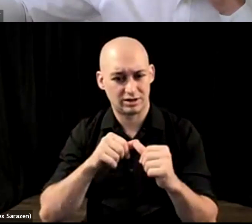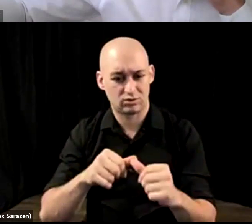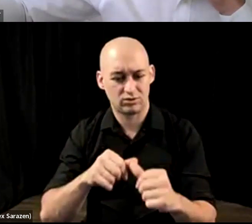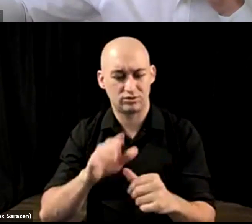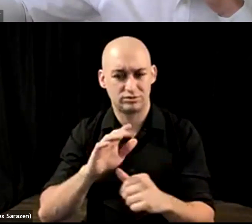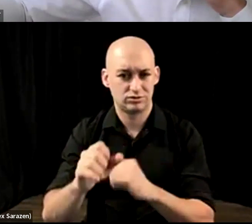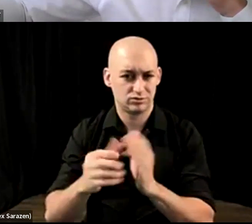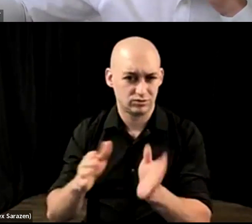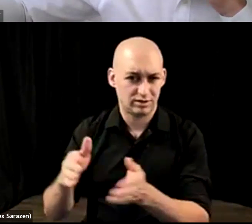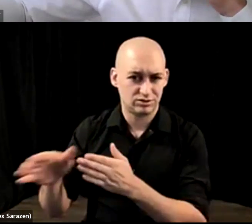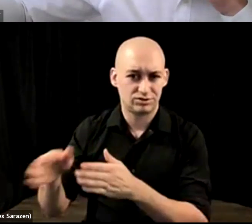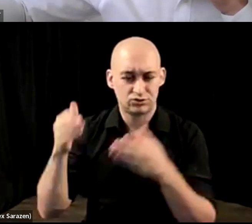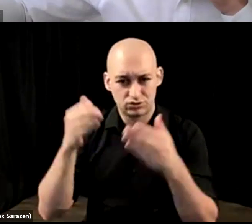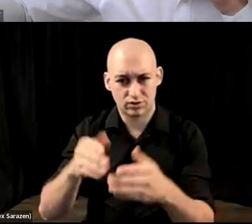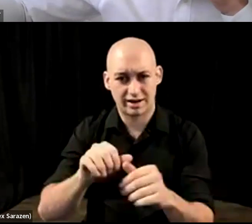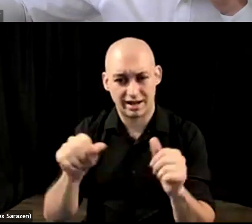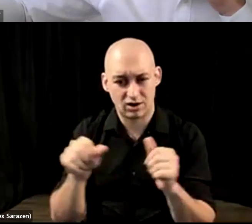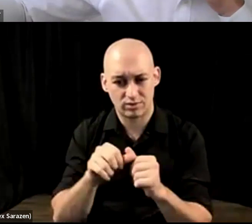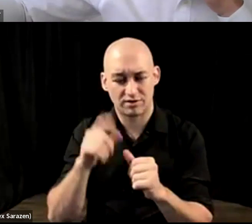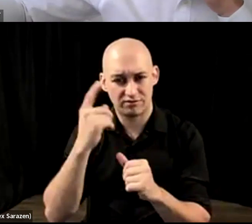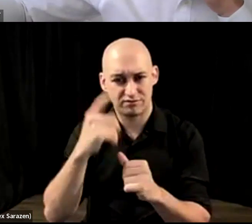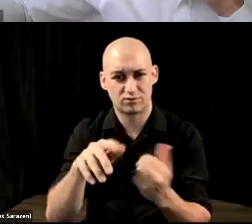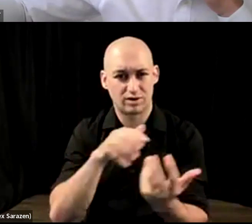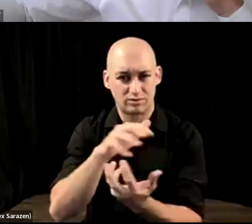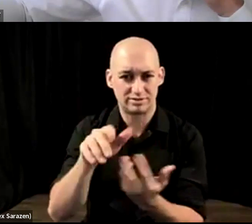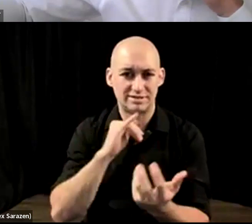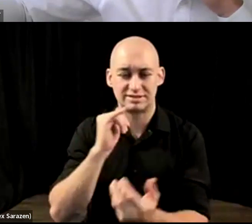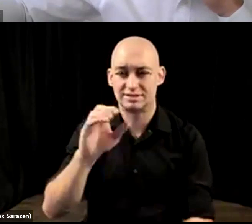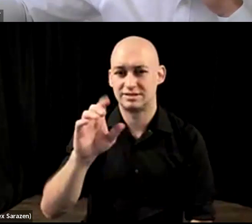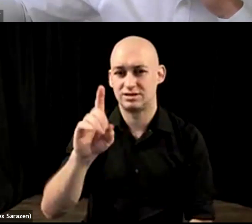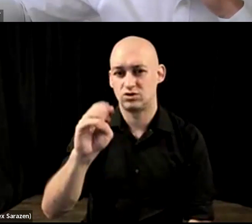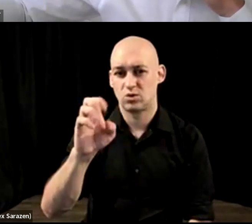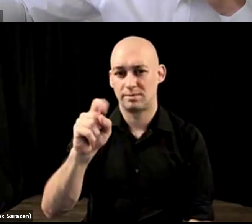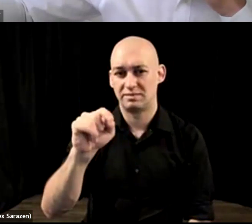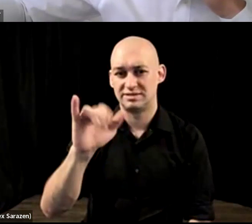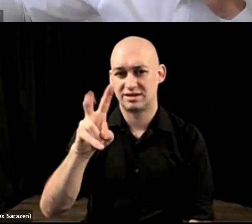target area for outreach is our domestic violence shelters. This particular benefit and the various